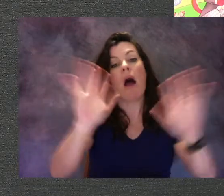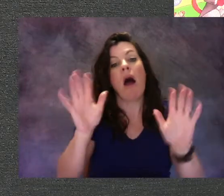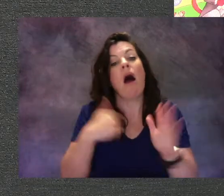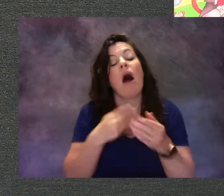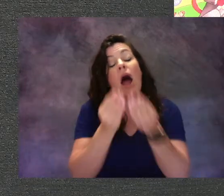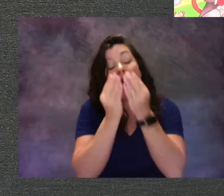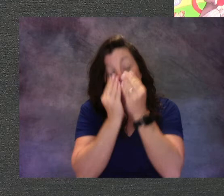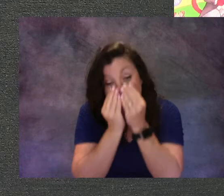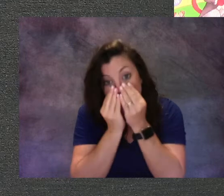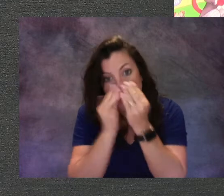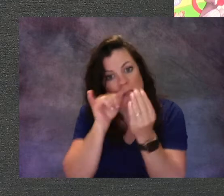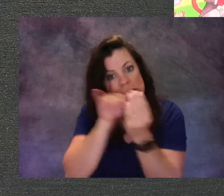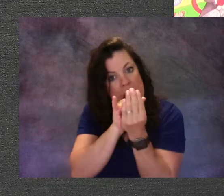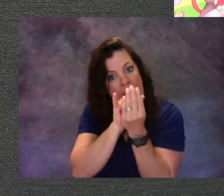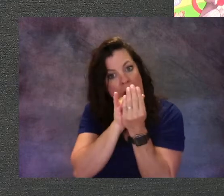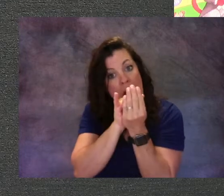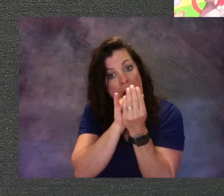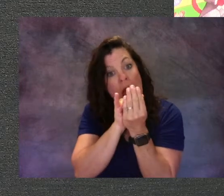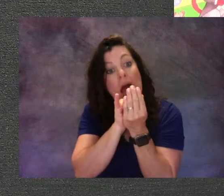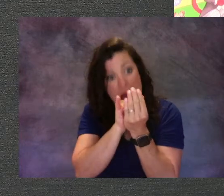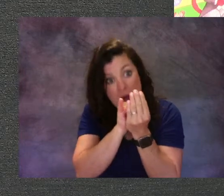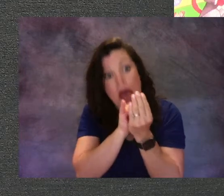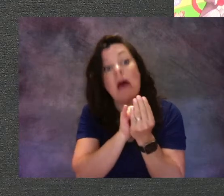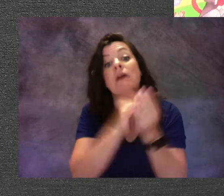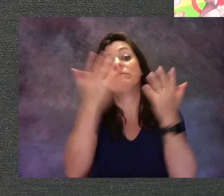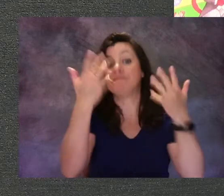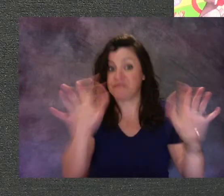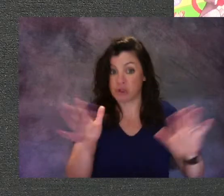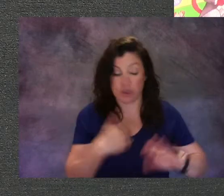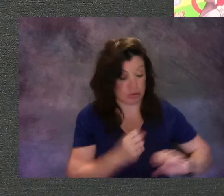Now I control this in the garbage and wash my hands